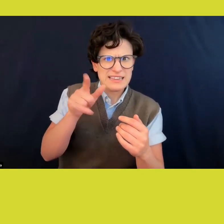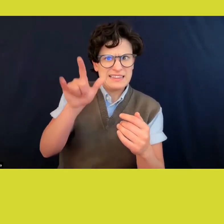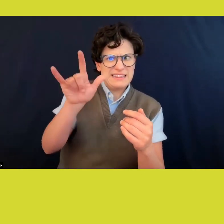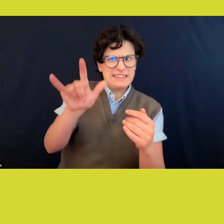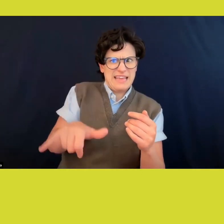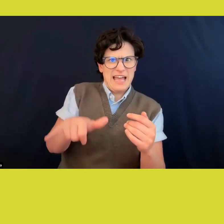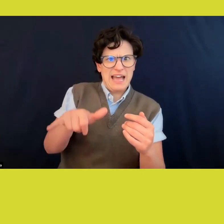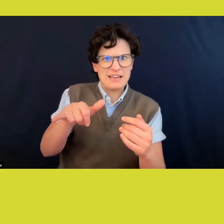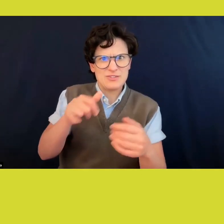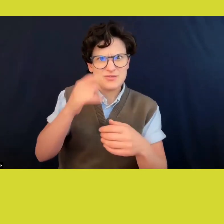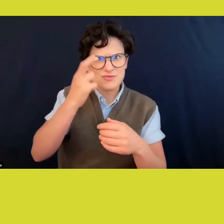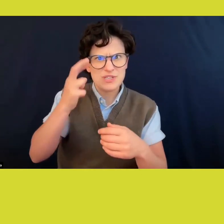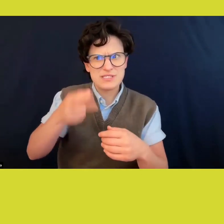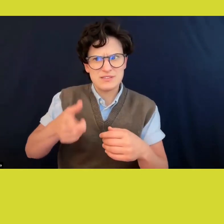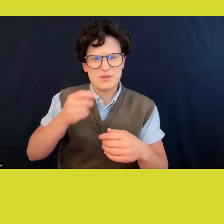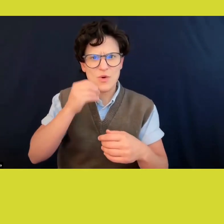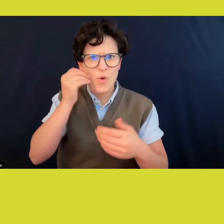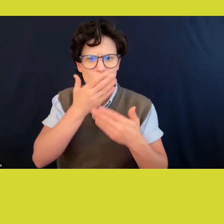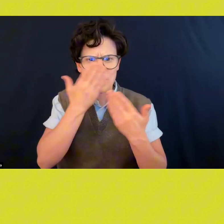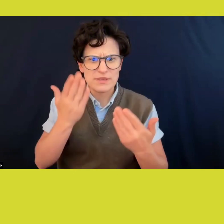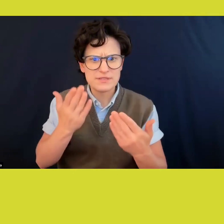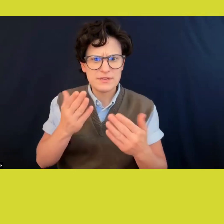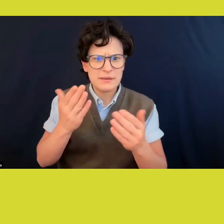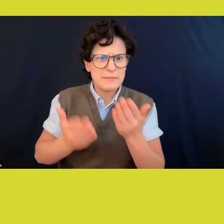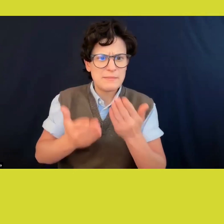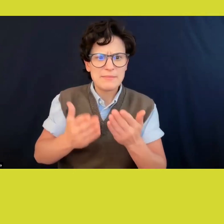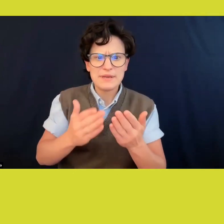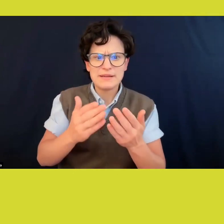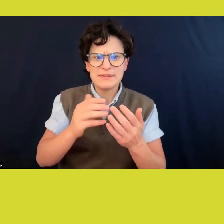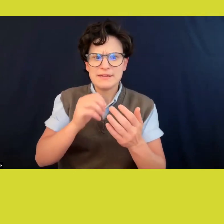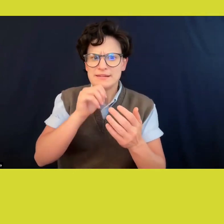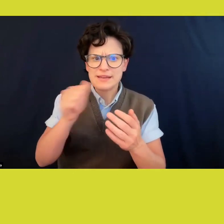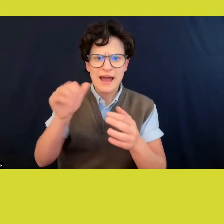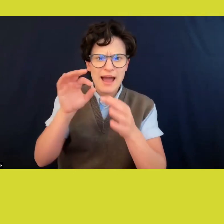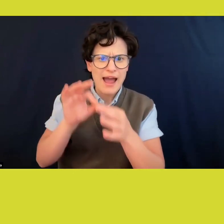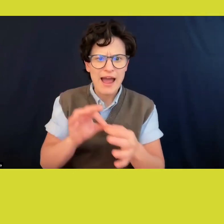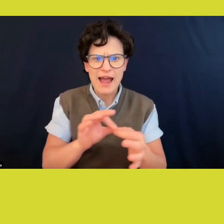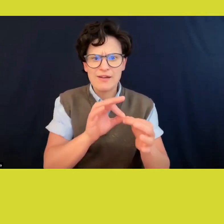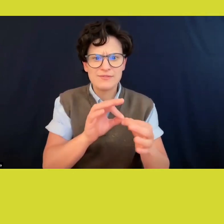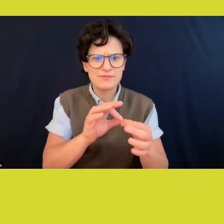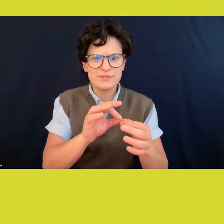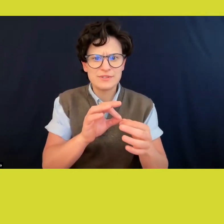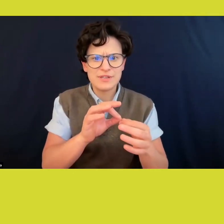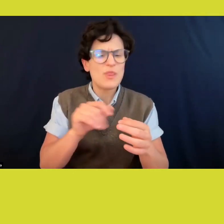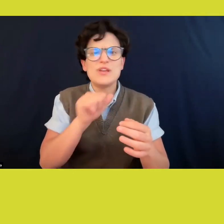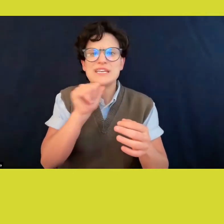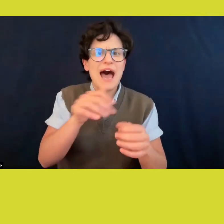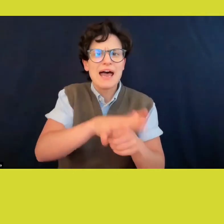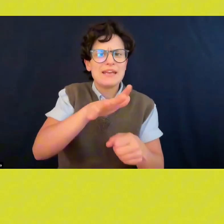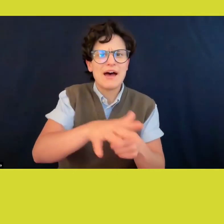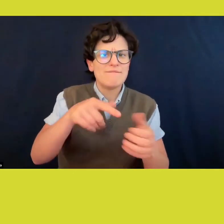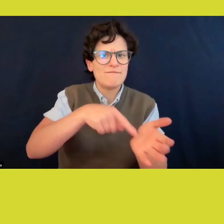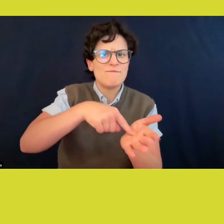affordable housing, their benefits weren't sufficient to get them back into housing if they lost it. But the